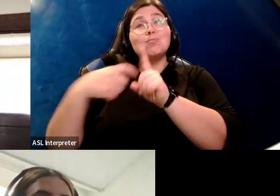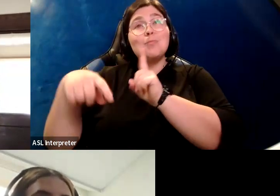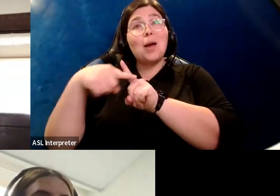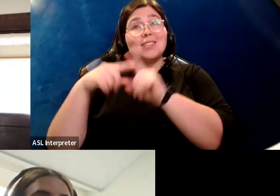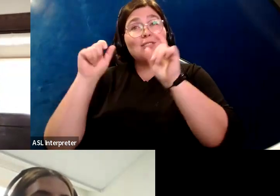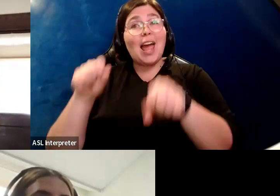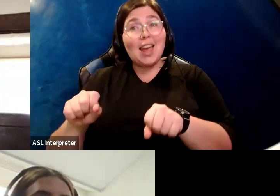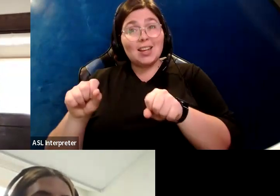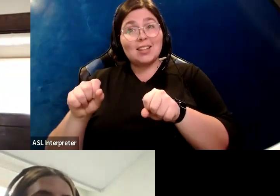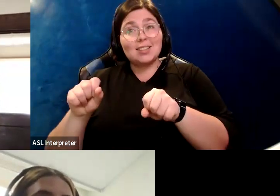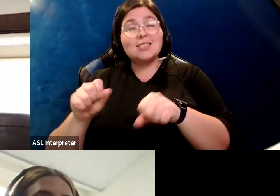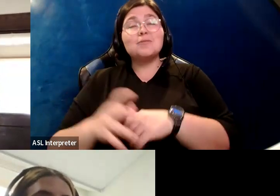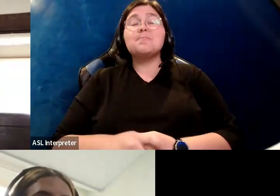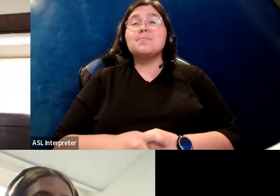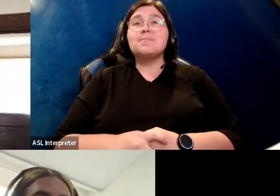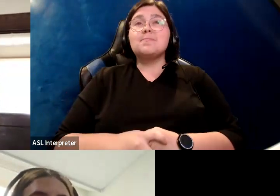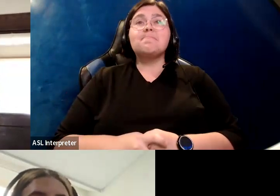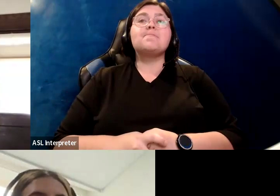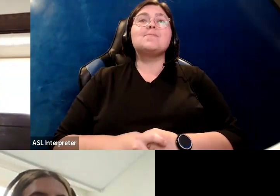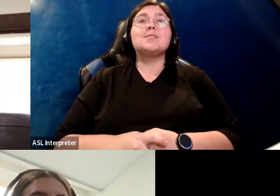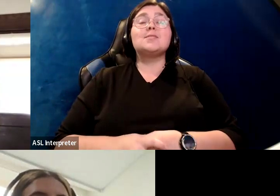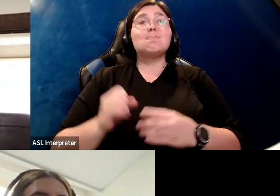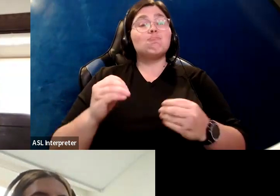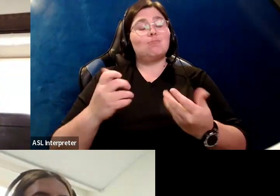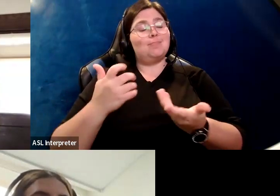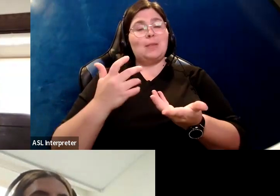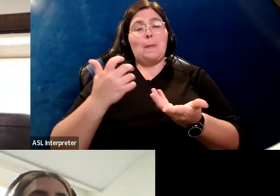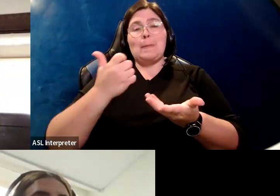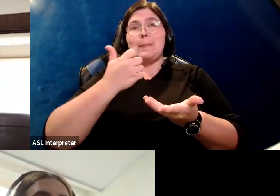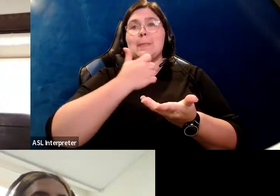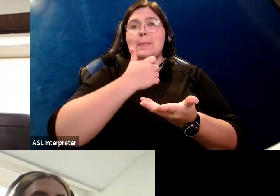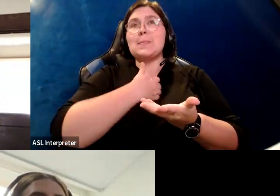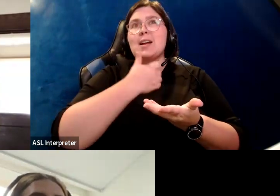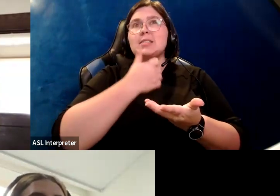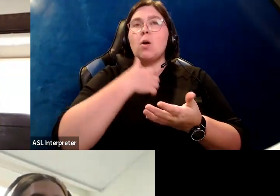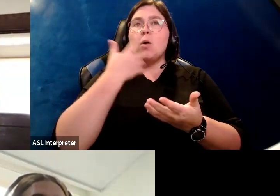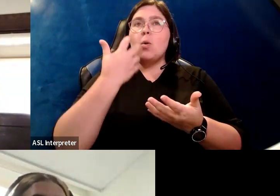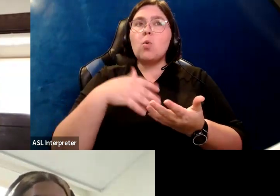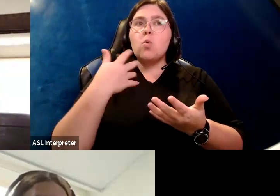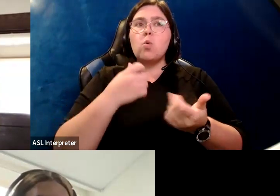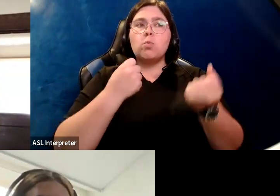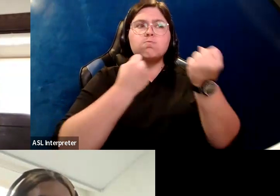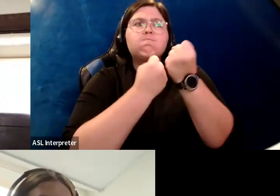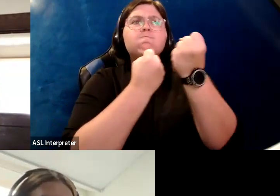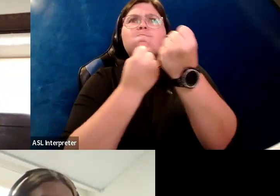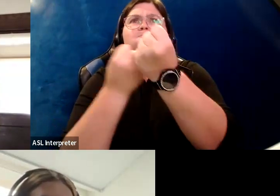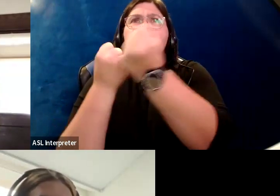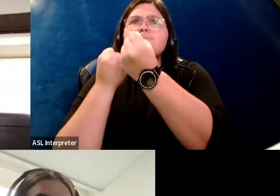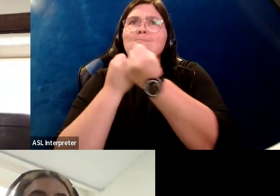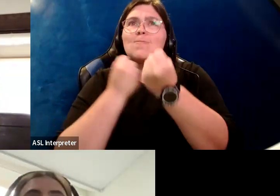And I'm committed to advocate this appeal to others so others can benefit.